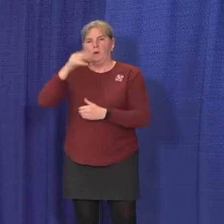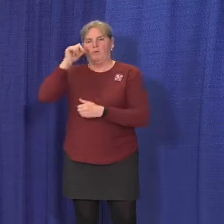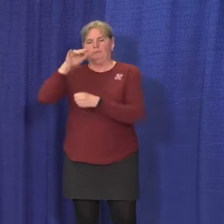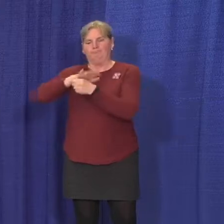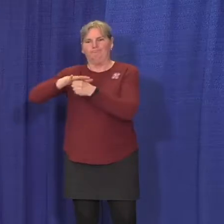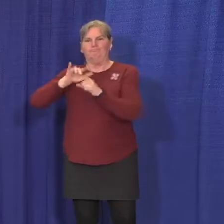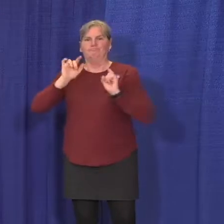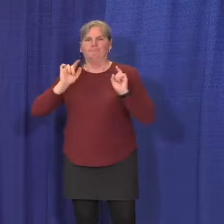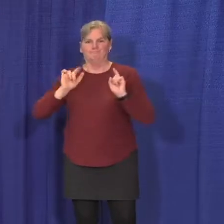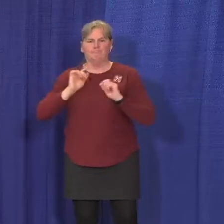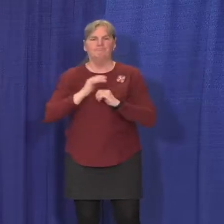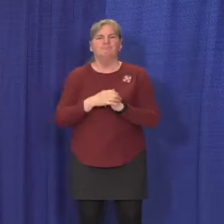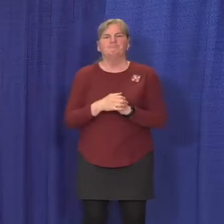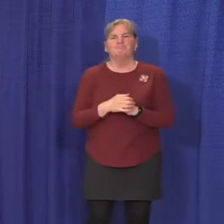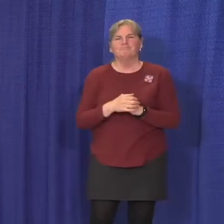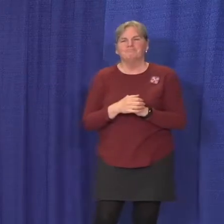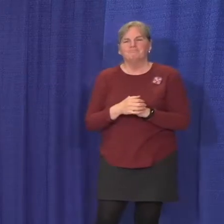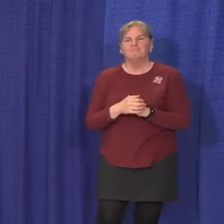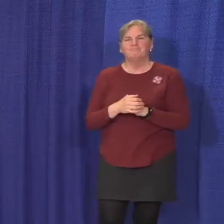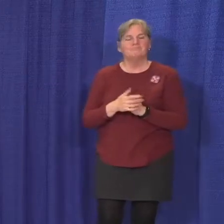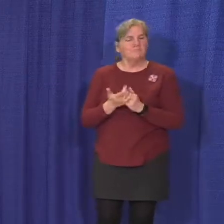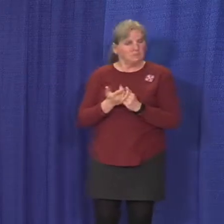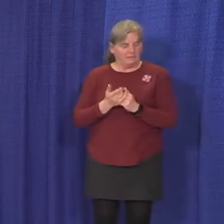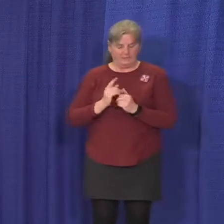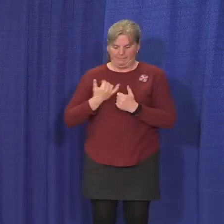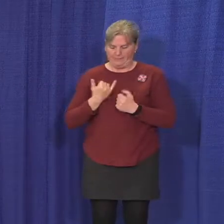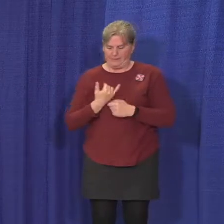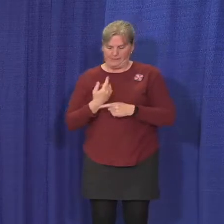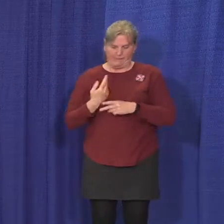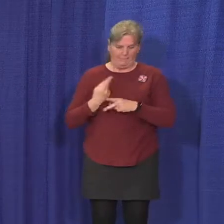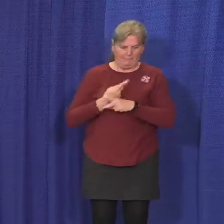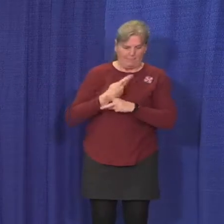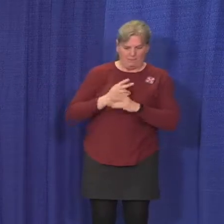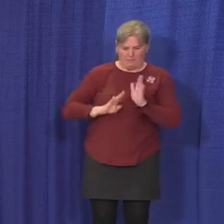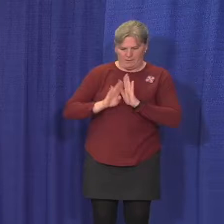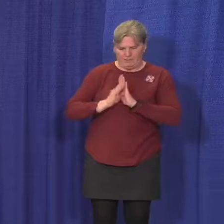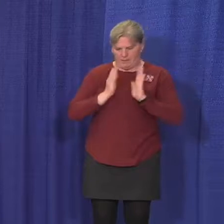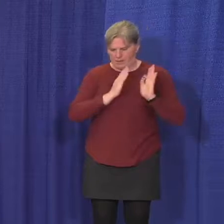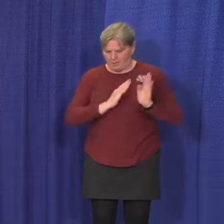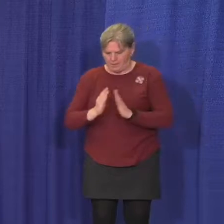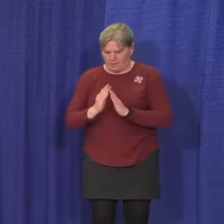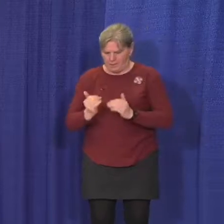them are located in or around Whitehorse. We are developing a robust plan